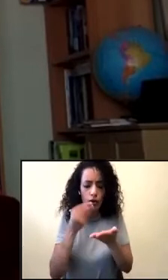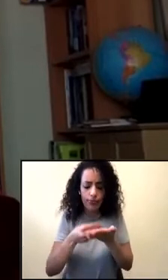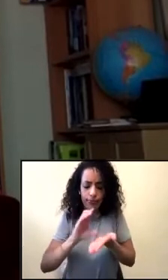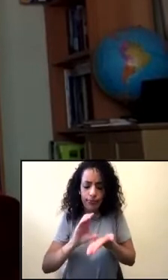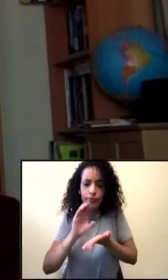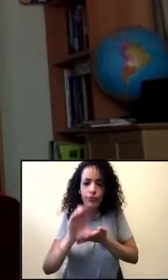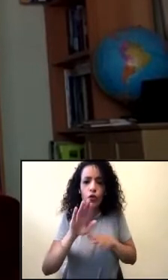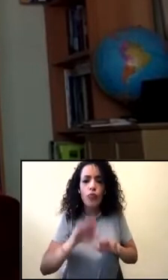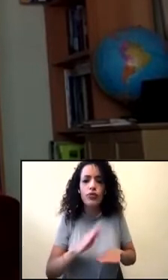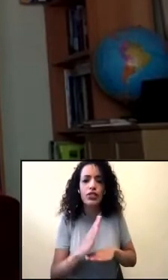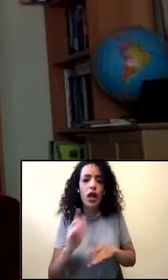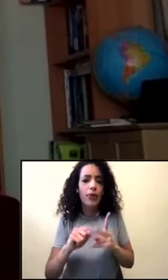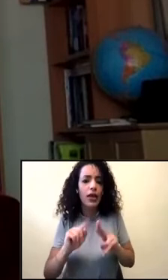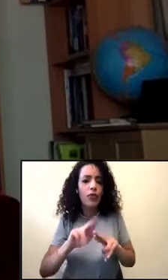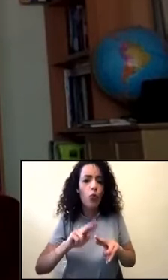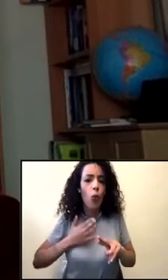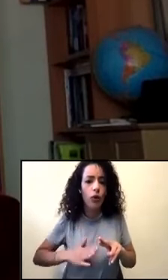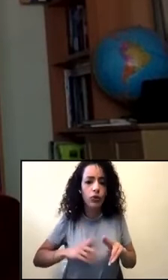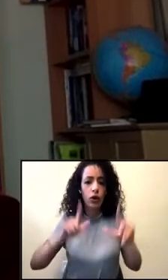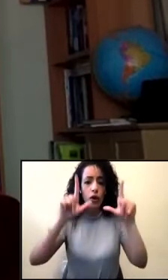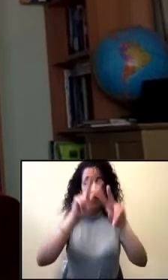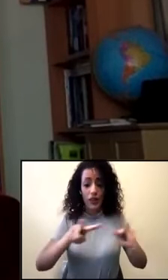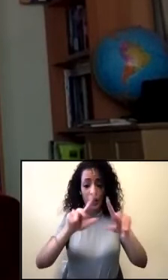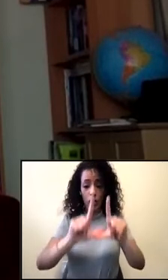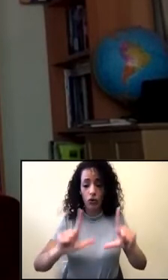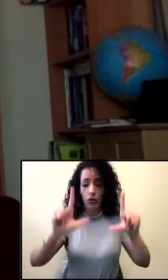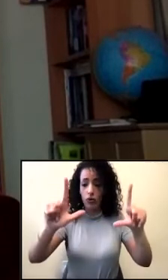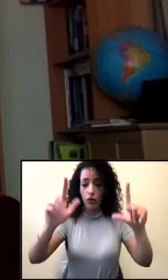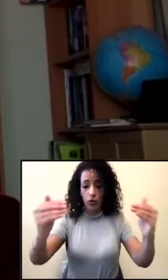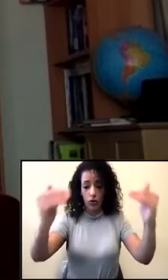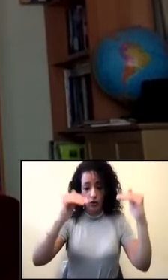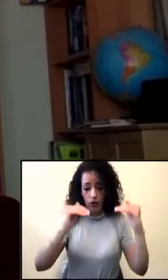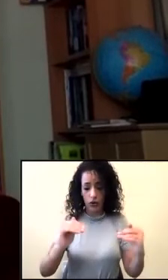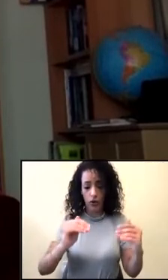our speakers are below the video in case you want to carry on the conversation on other platforms.